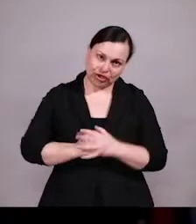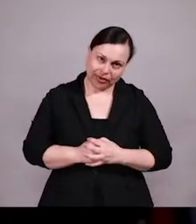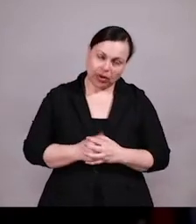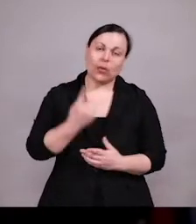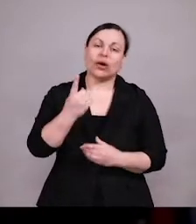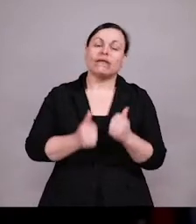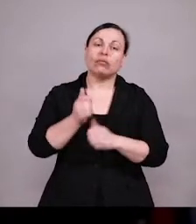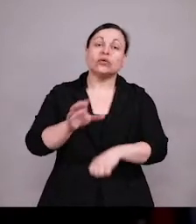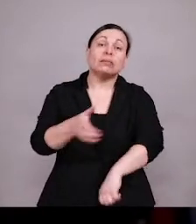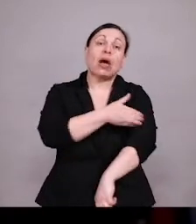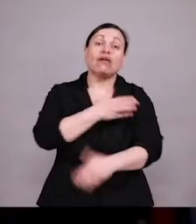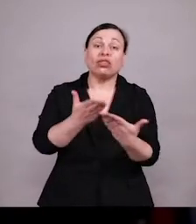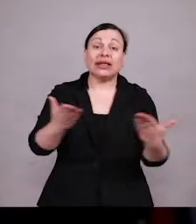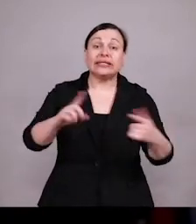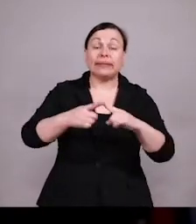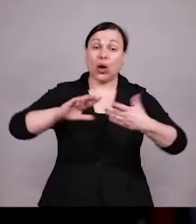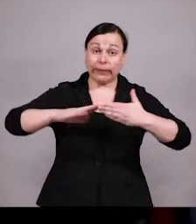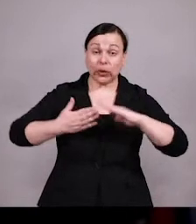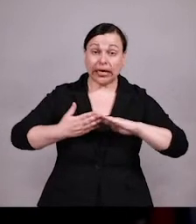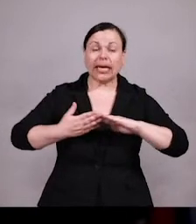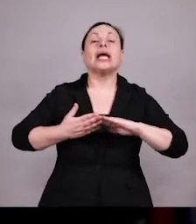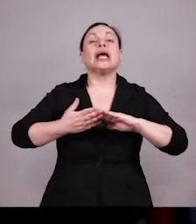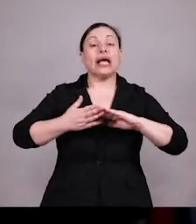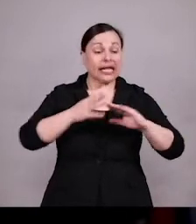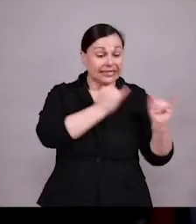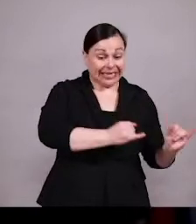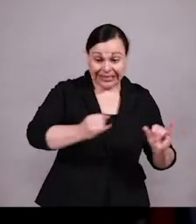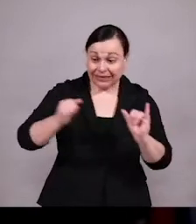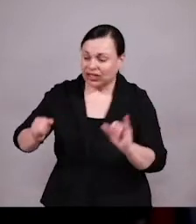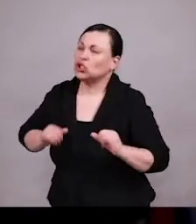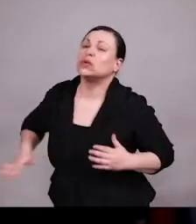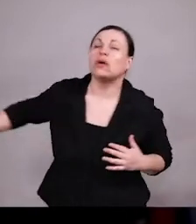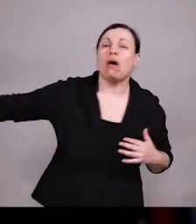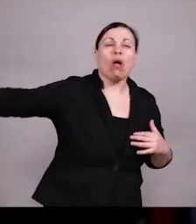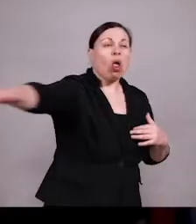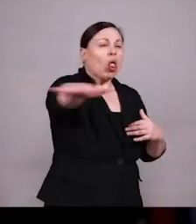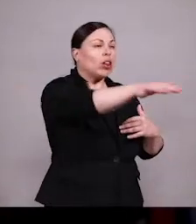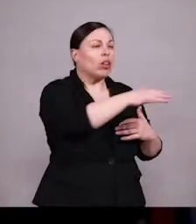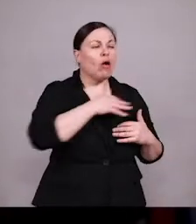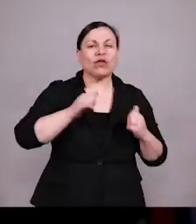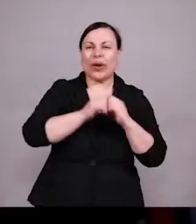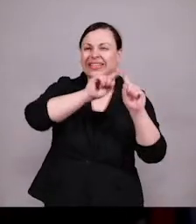most powerful things about community is that it connects individuals across dimensions of purpose,